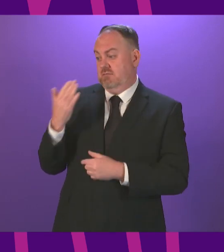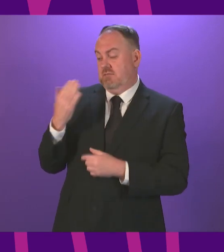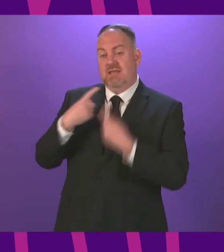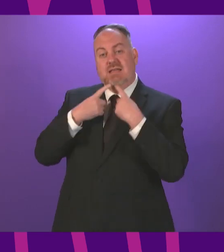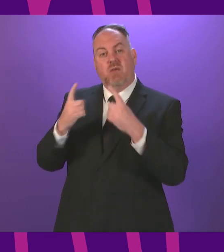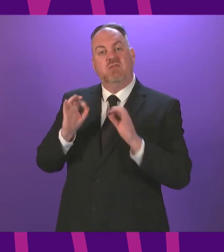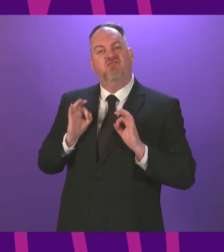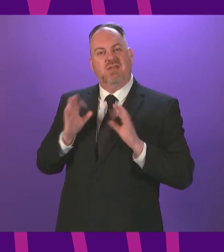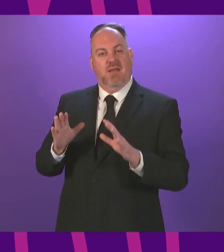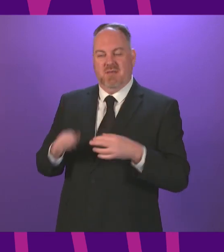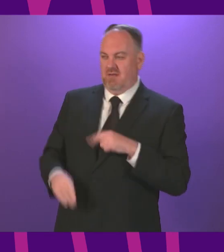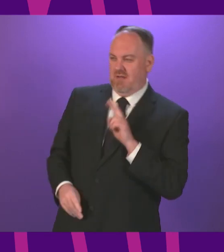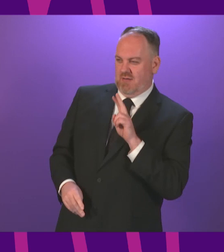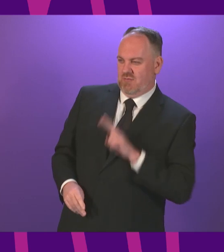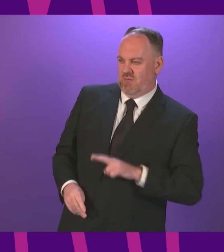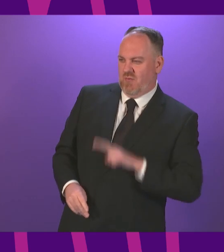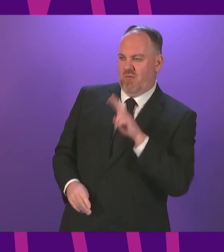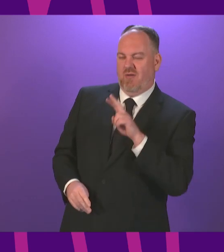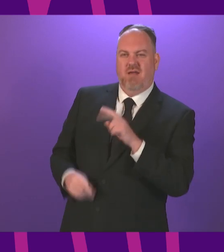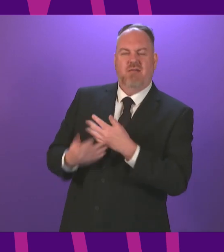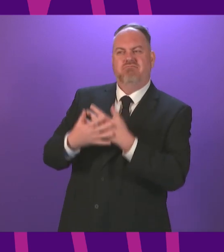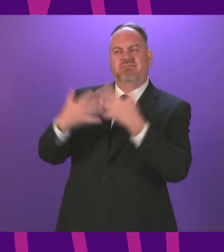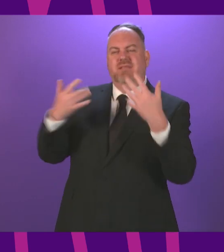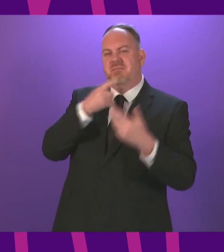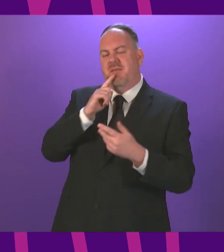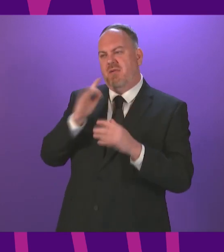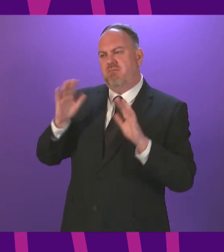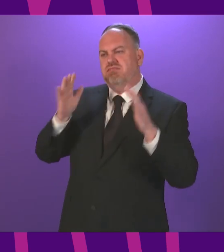I witnessed the warmth of the reception that he received as he accompanied the Queen